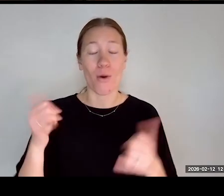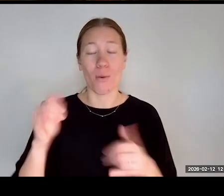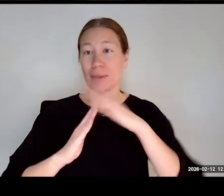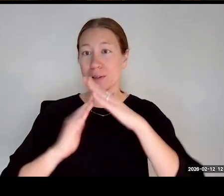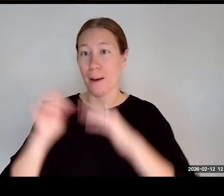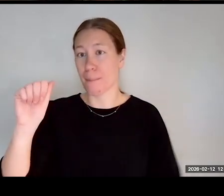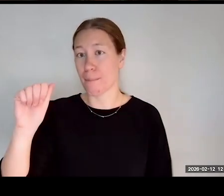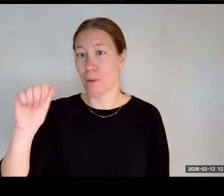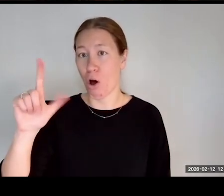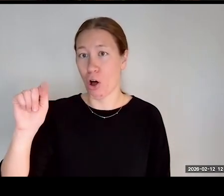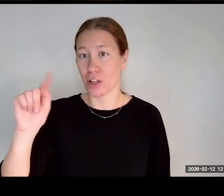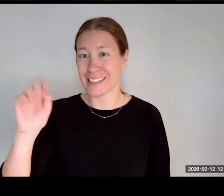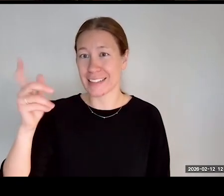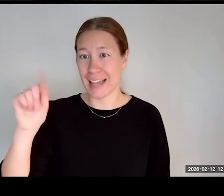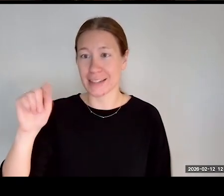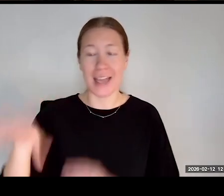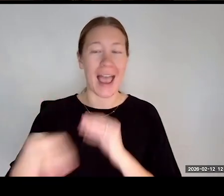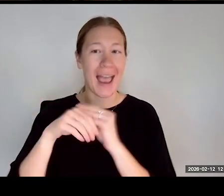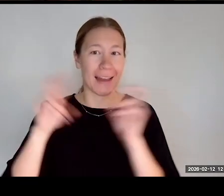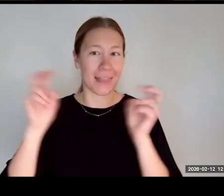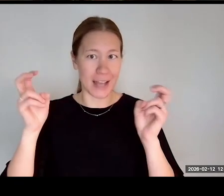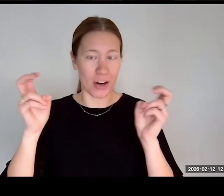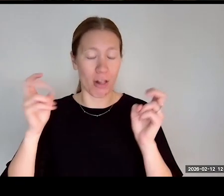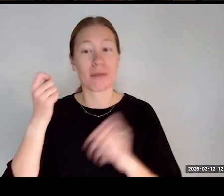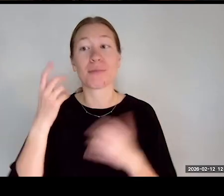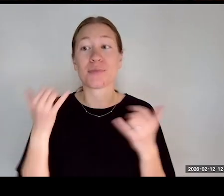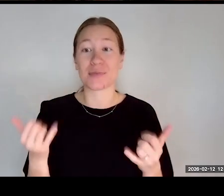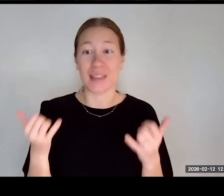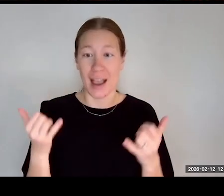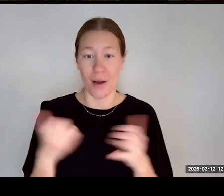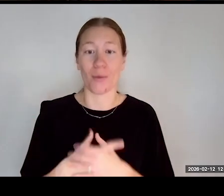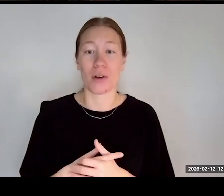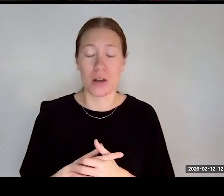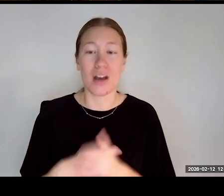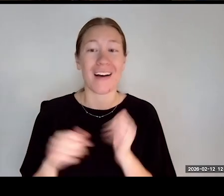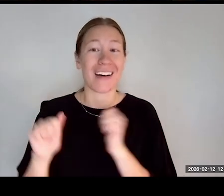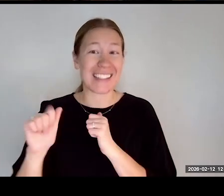We need to enter another title. So this is important because assistive text references different points for titles.